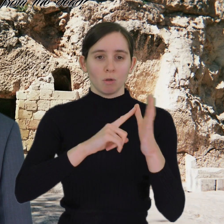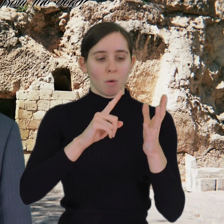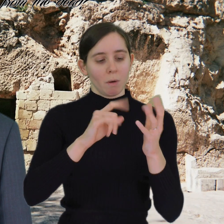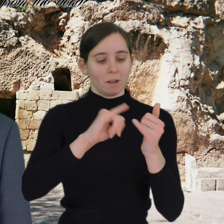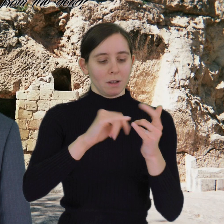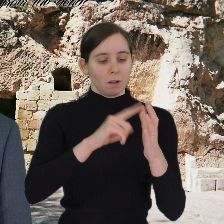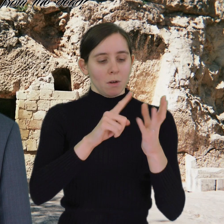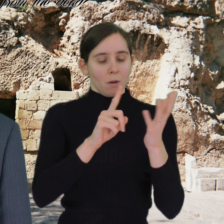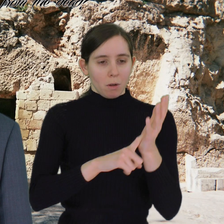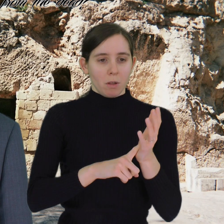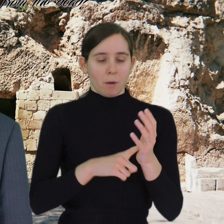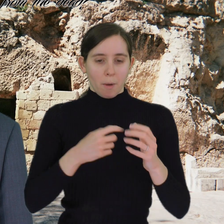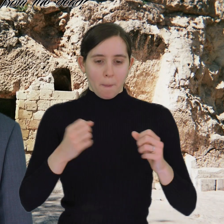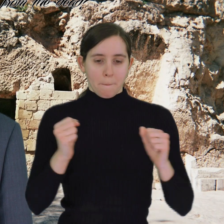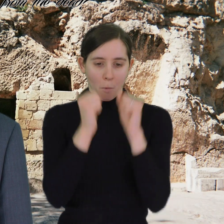and baffled the Jews living in Damascus